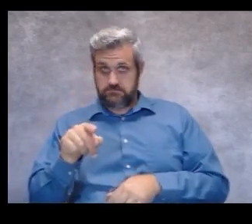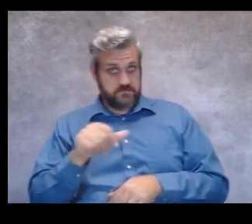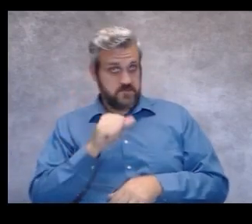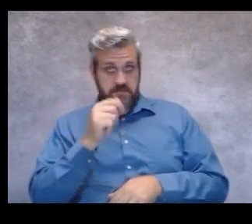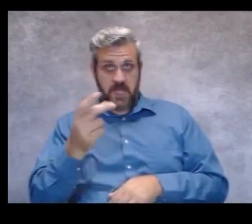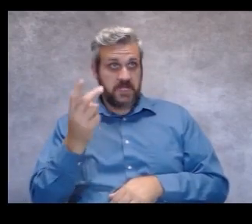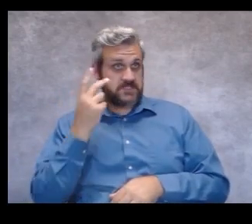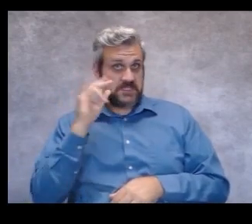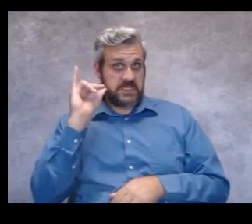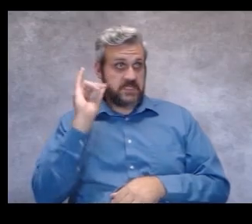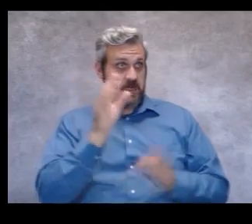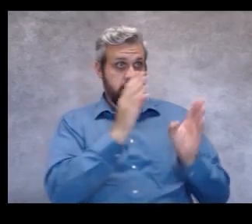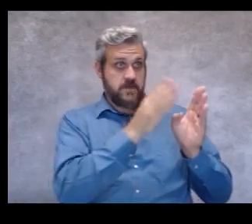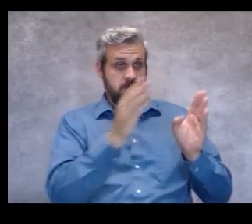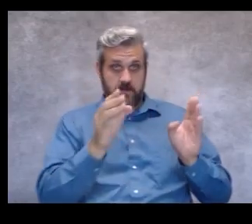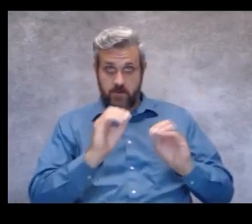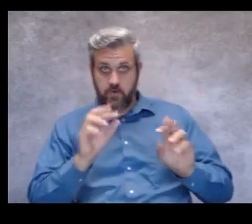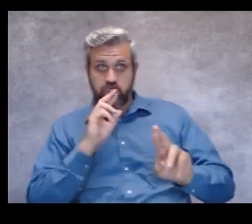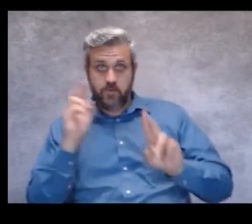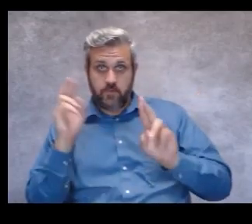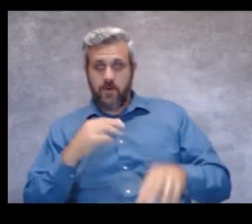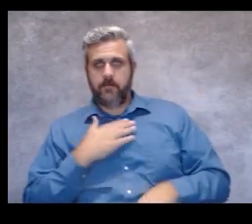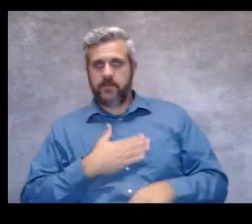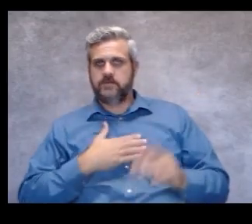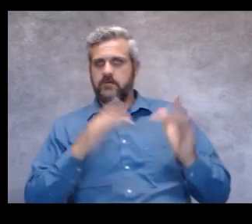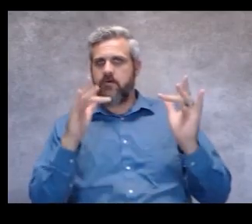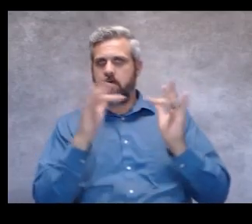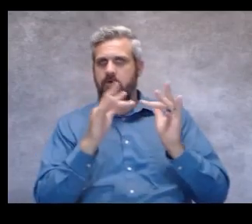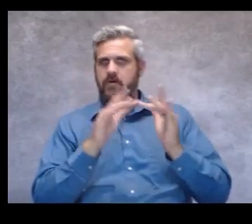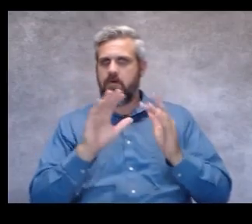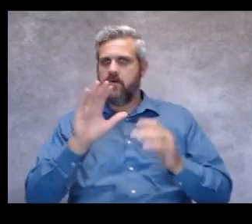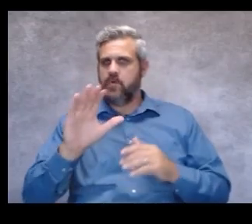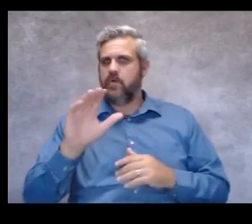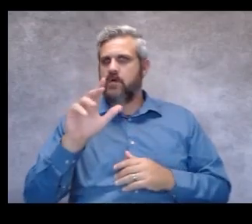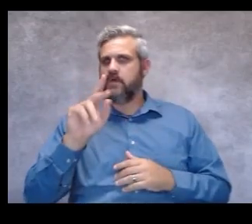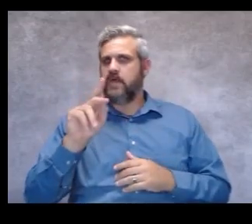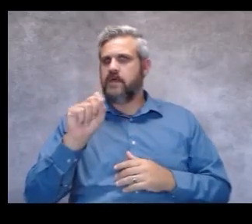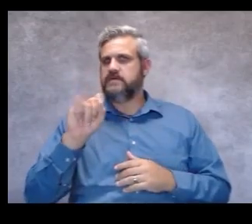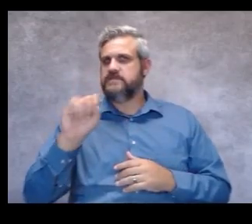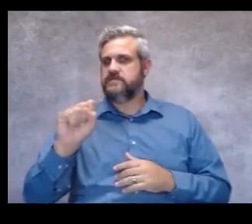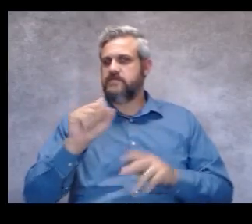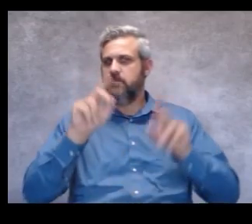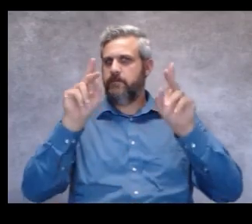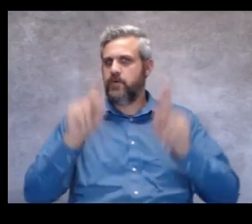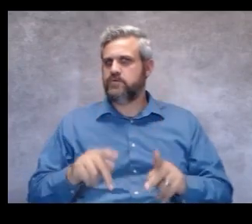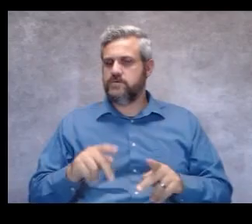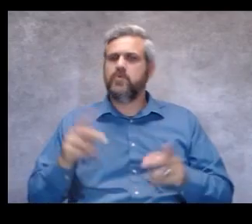don't see this report listed, then please contact your cases person or your